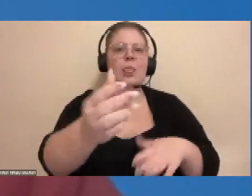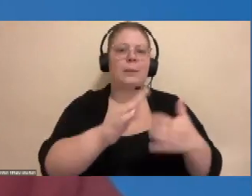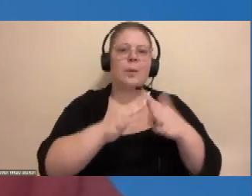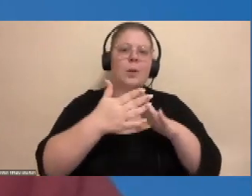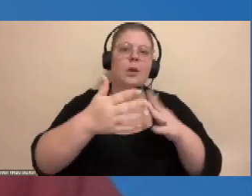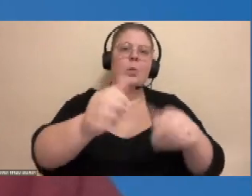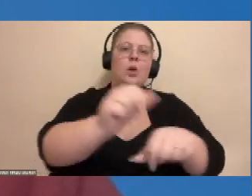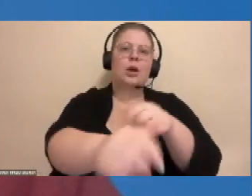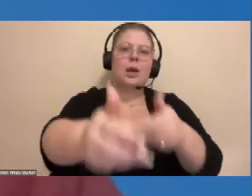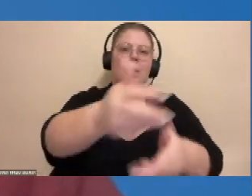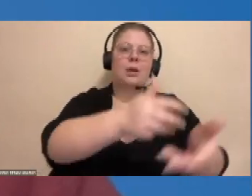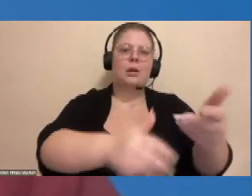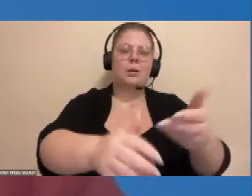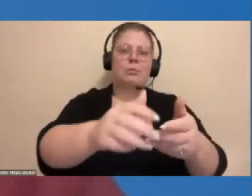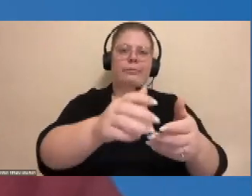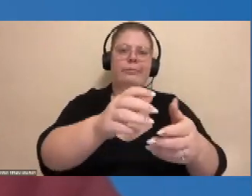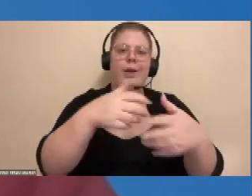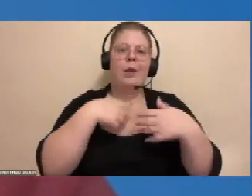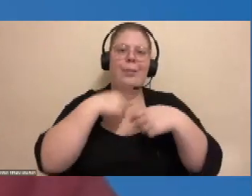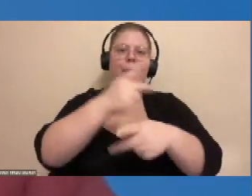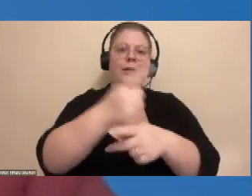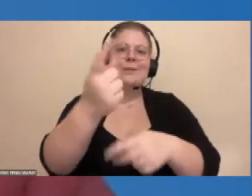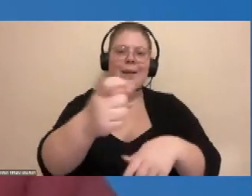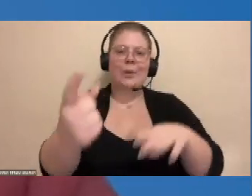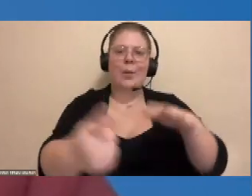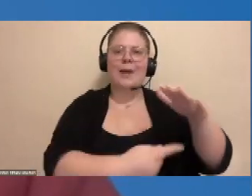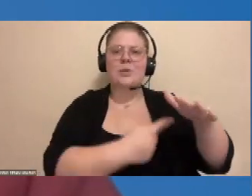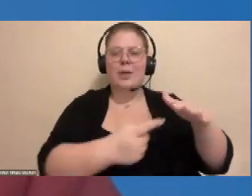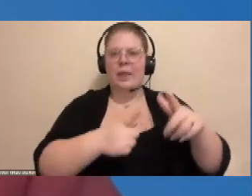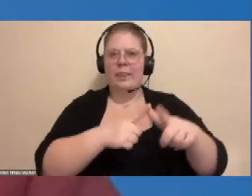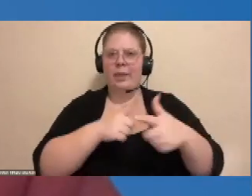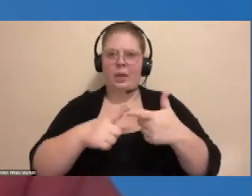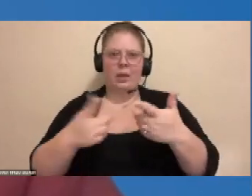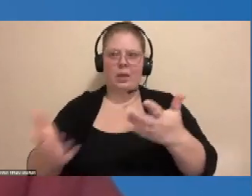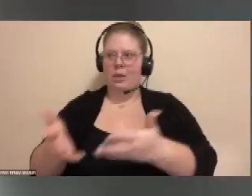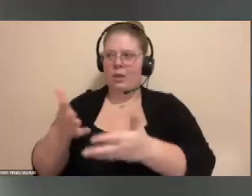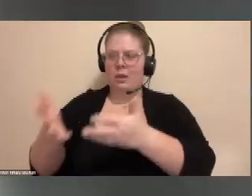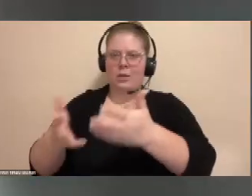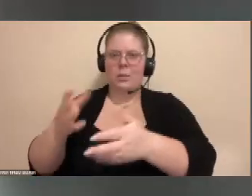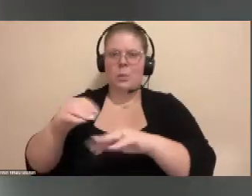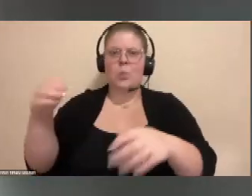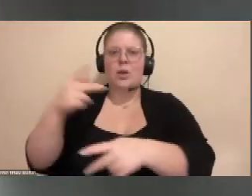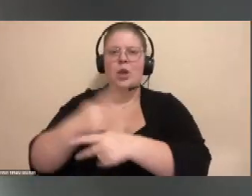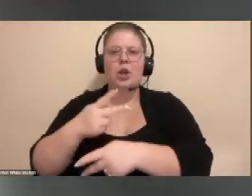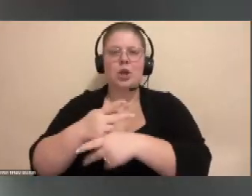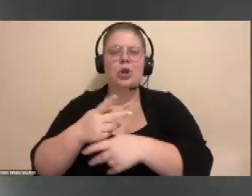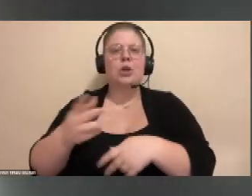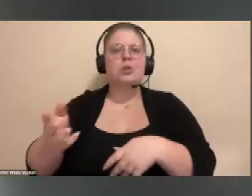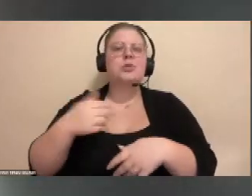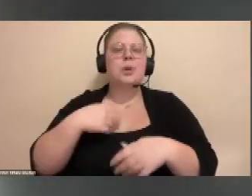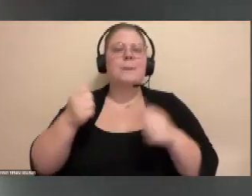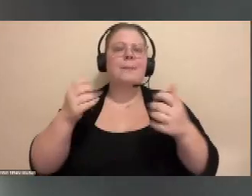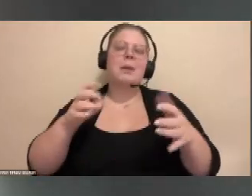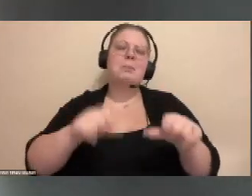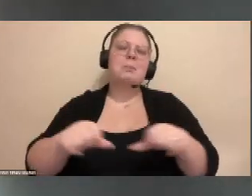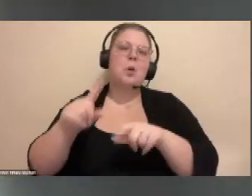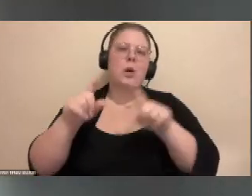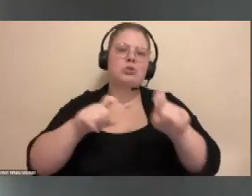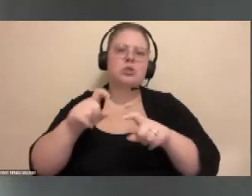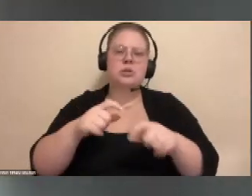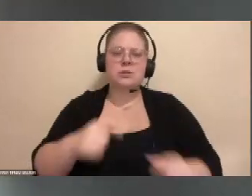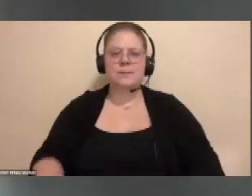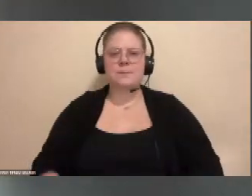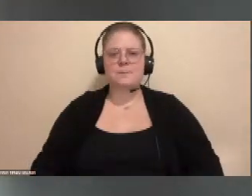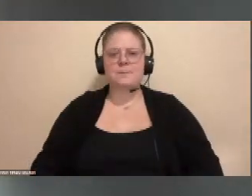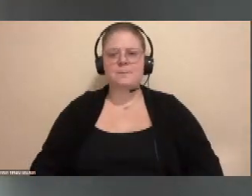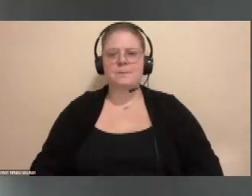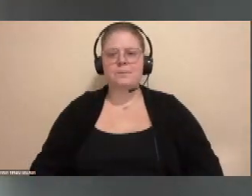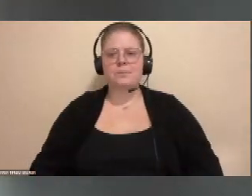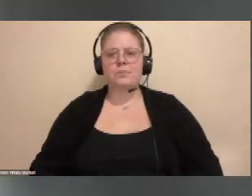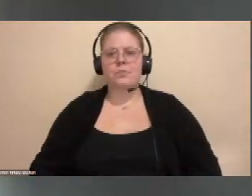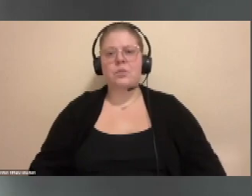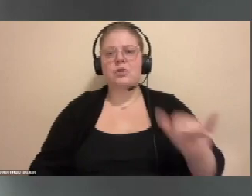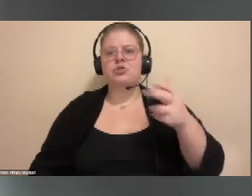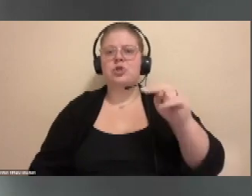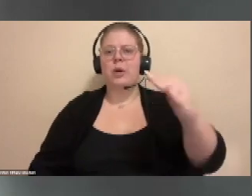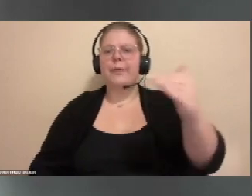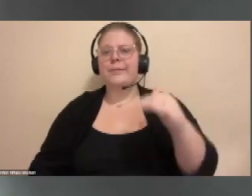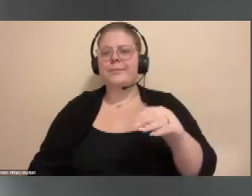Okay, lots of questions an AI related question curious on